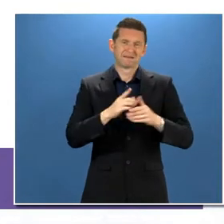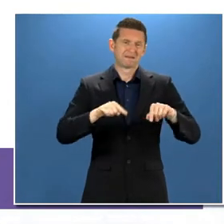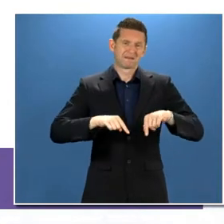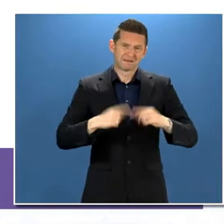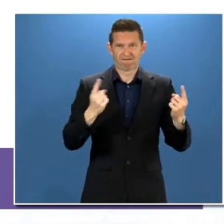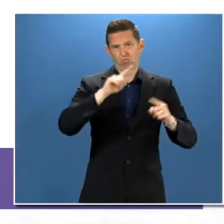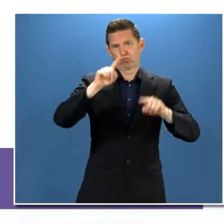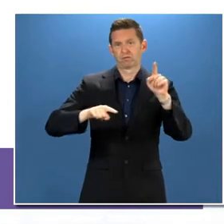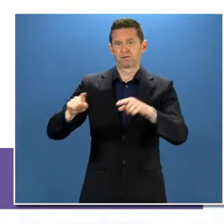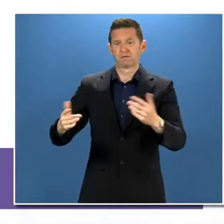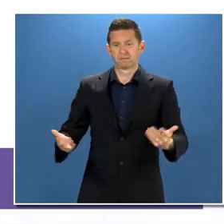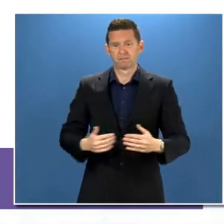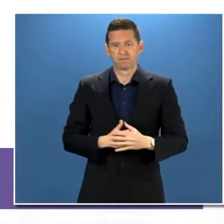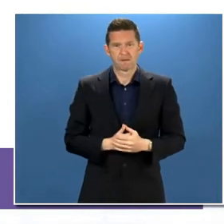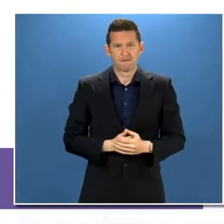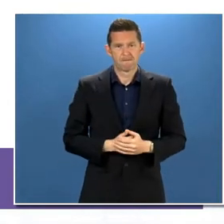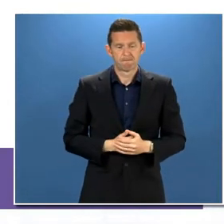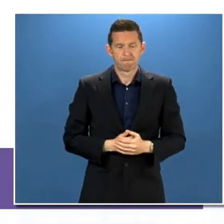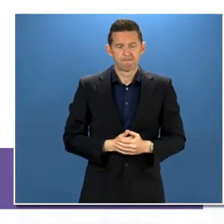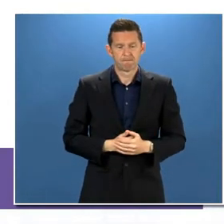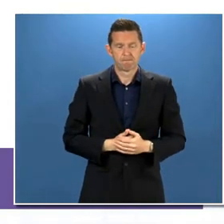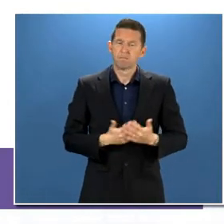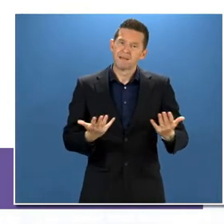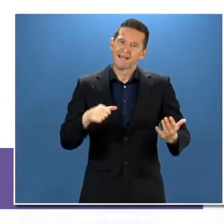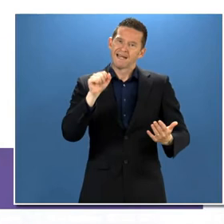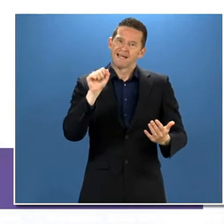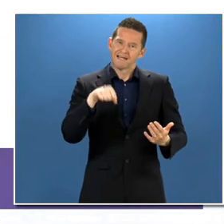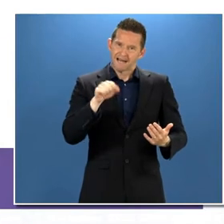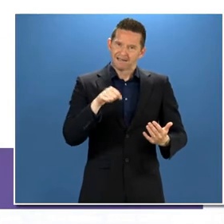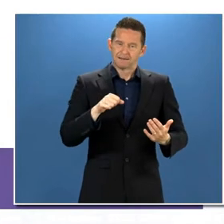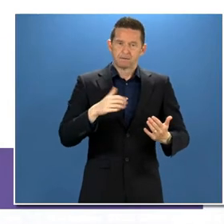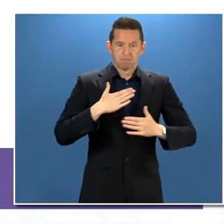And so, whilst it is diverse and different, we can learn